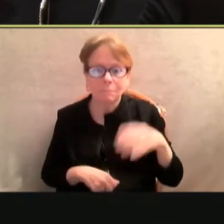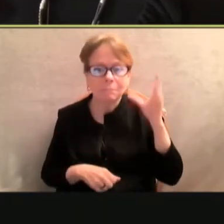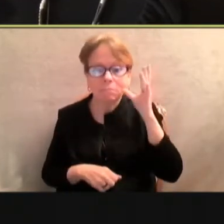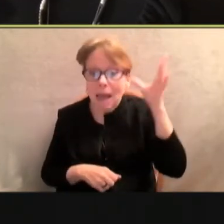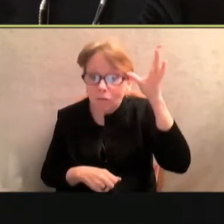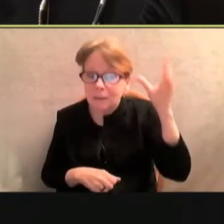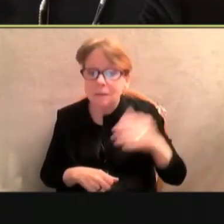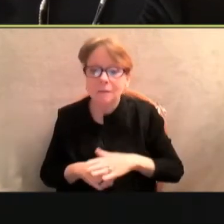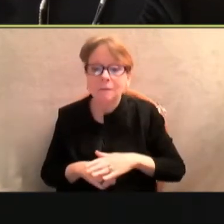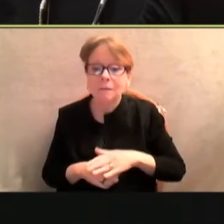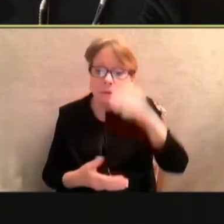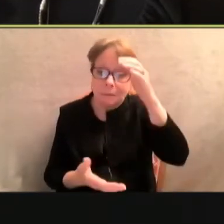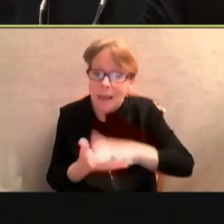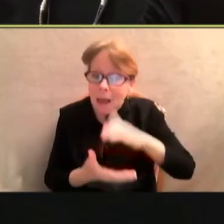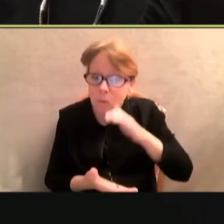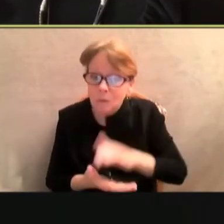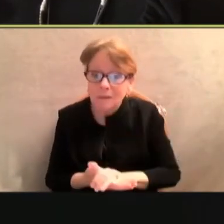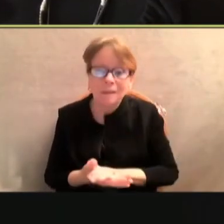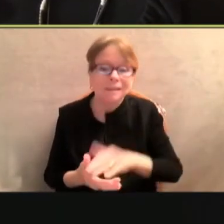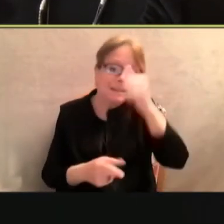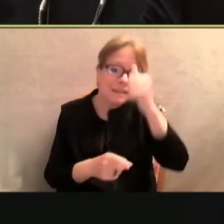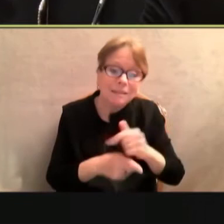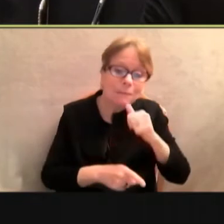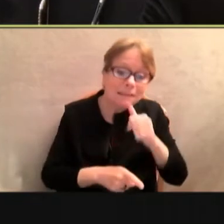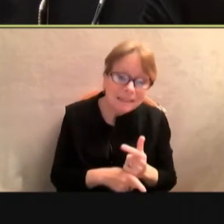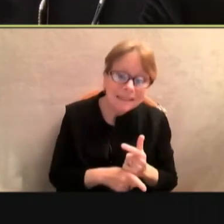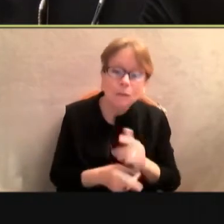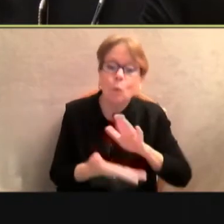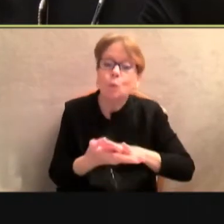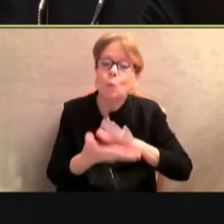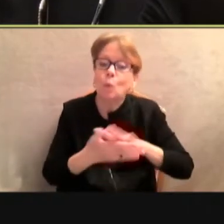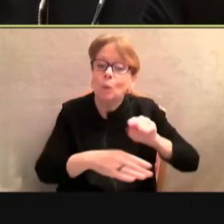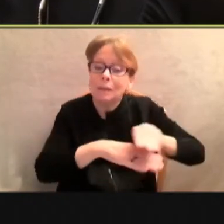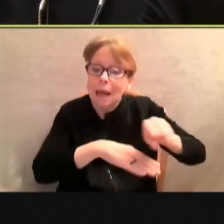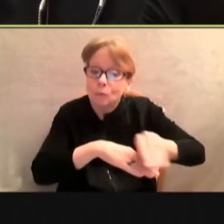be professors, guidance, counselors, it can even be employers if you have that kind of